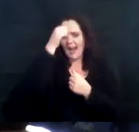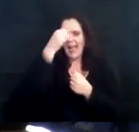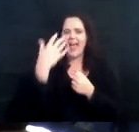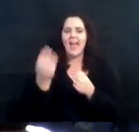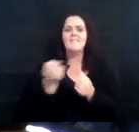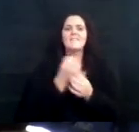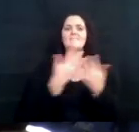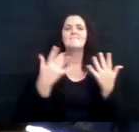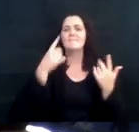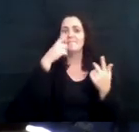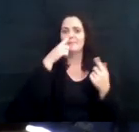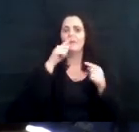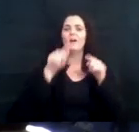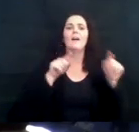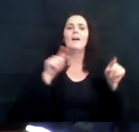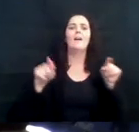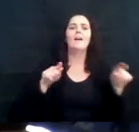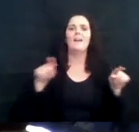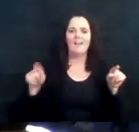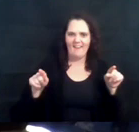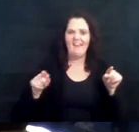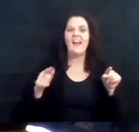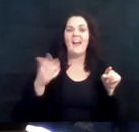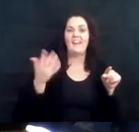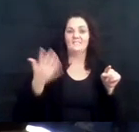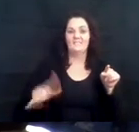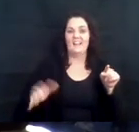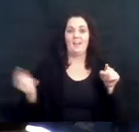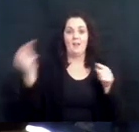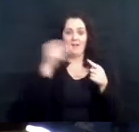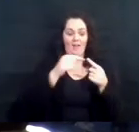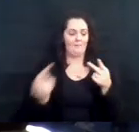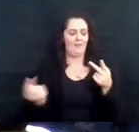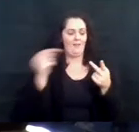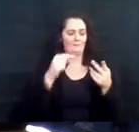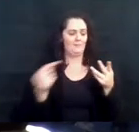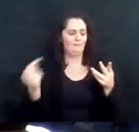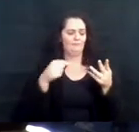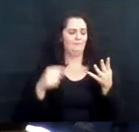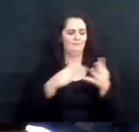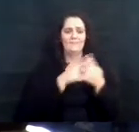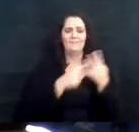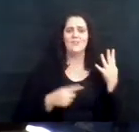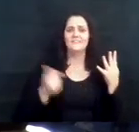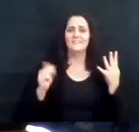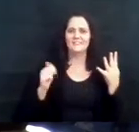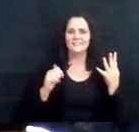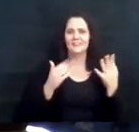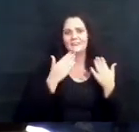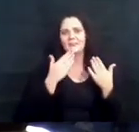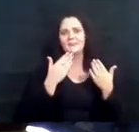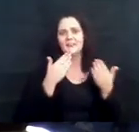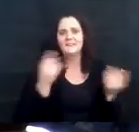here this morning that have been here for the entire series and that's really humbling – thanks y’all.